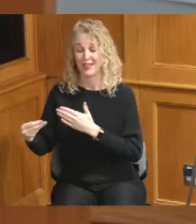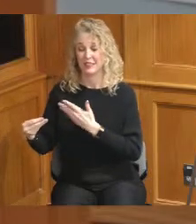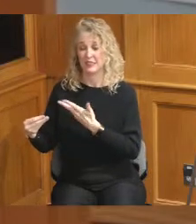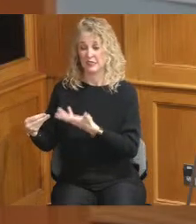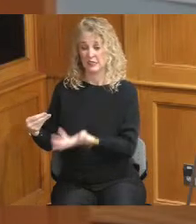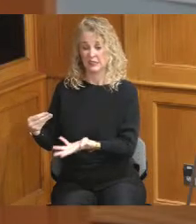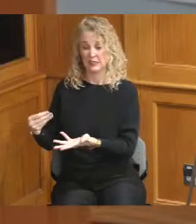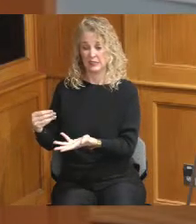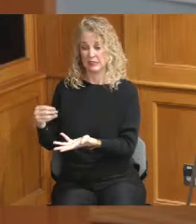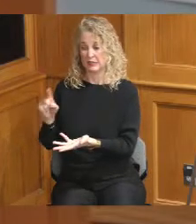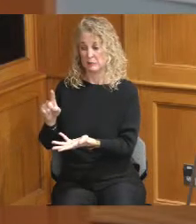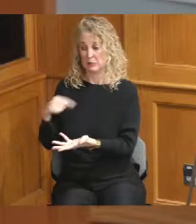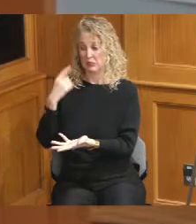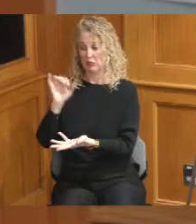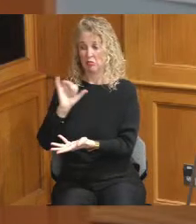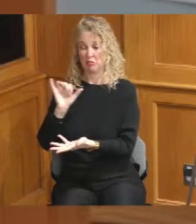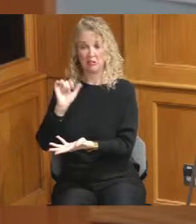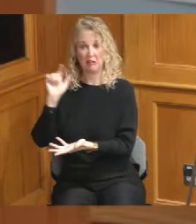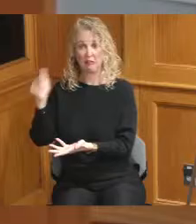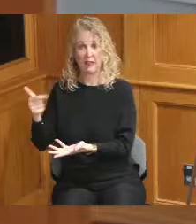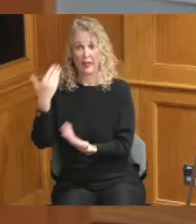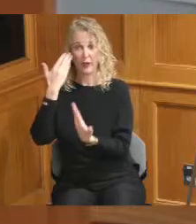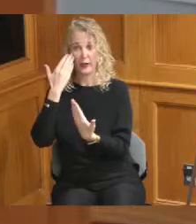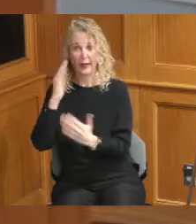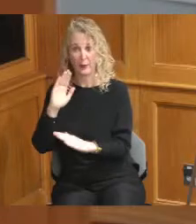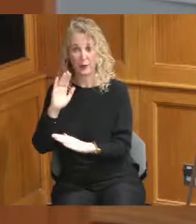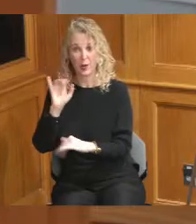happens what it's going to look like we're trying to figure out how to solve for that problem right